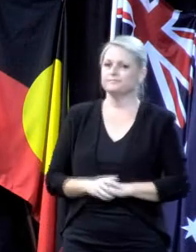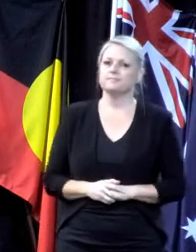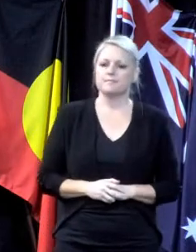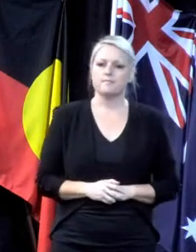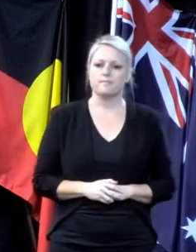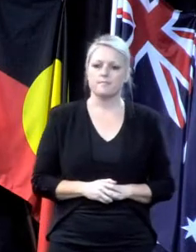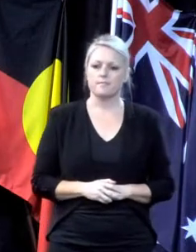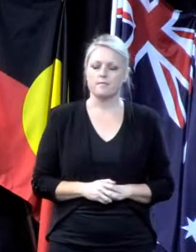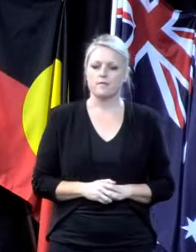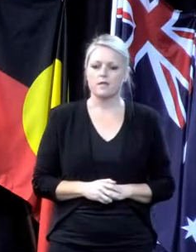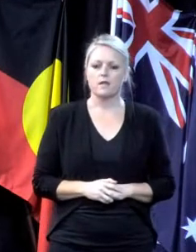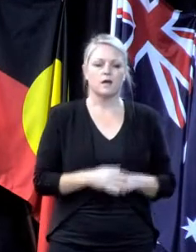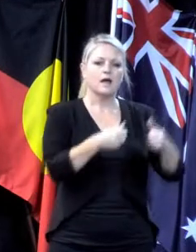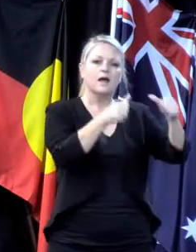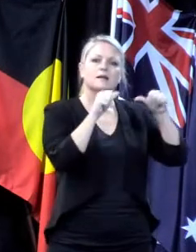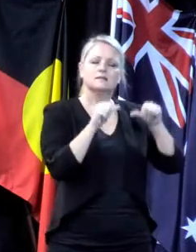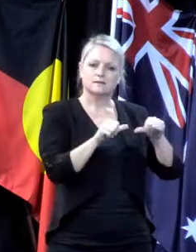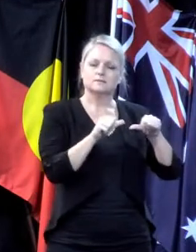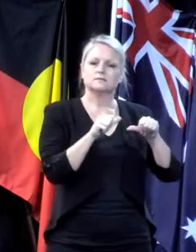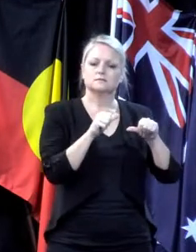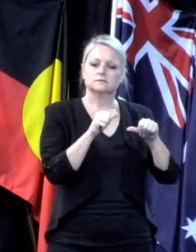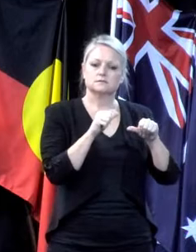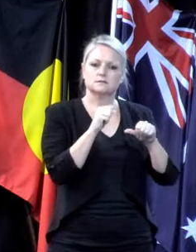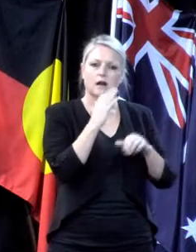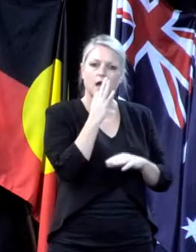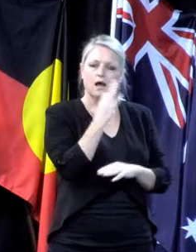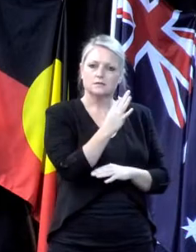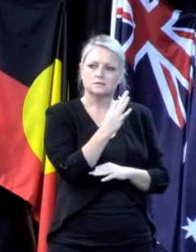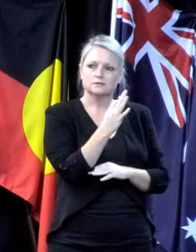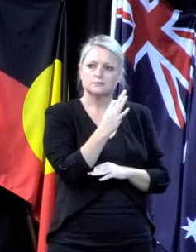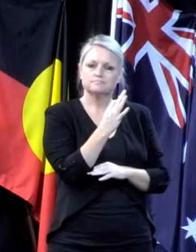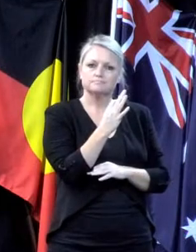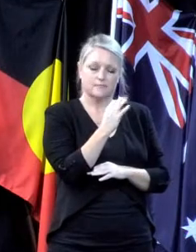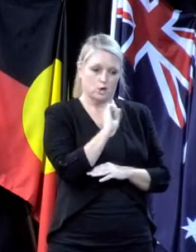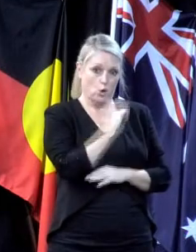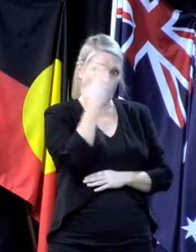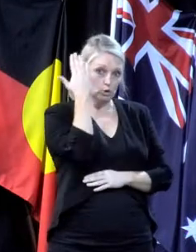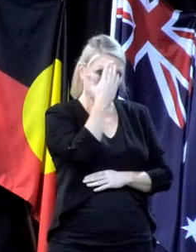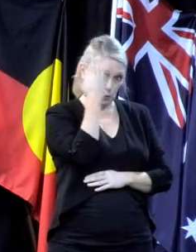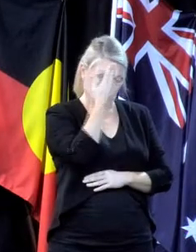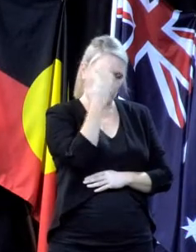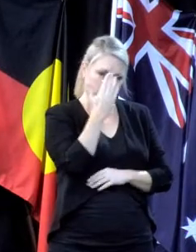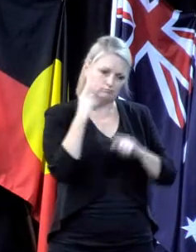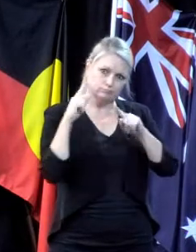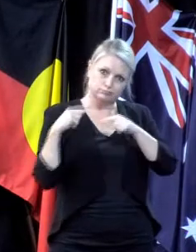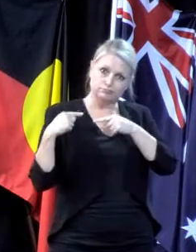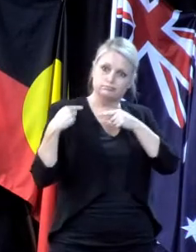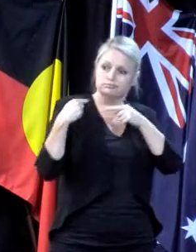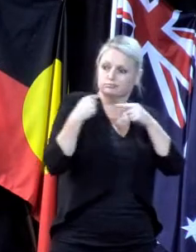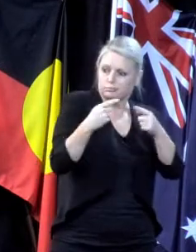I want to go through, now, the journeys of your schools. Now, you've set them out in some significant details in the statements.